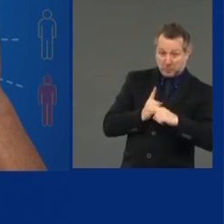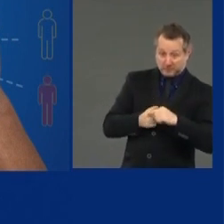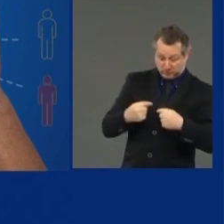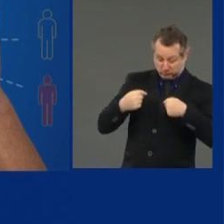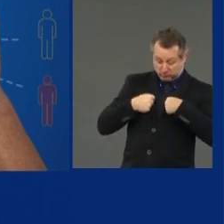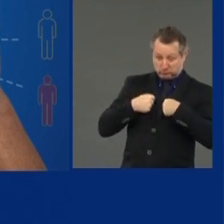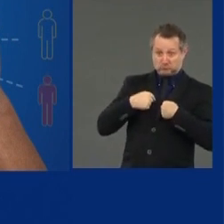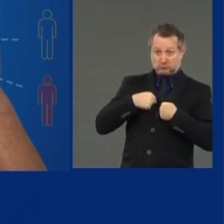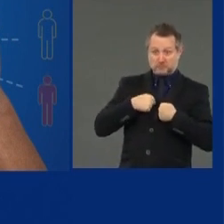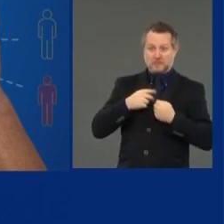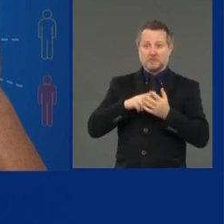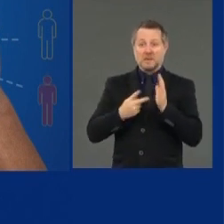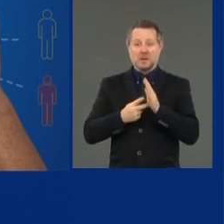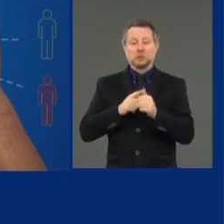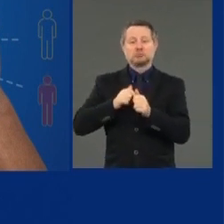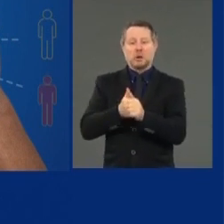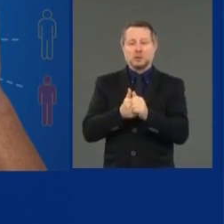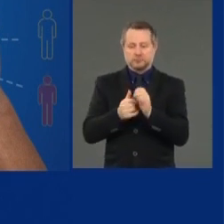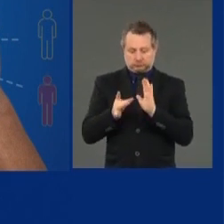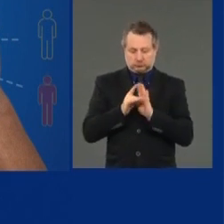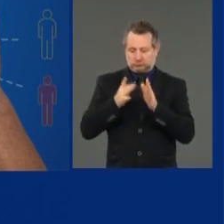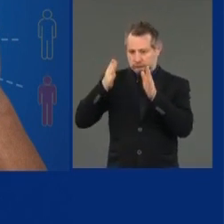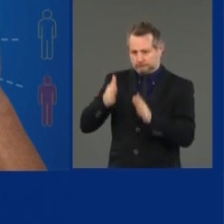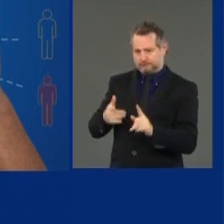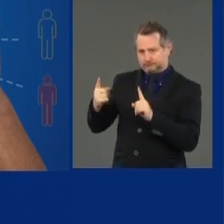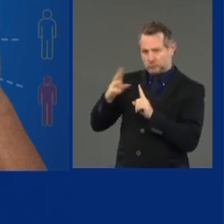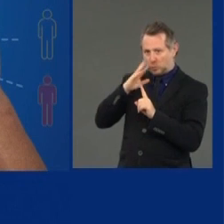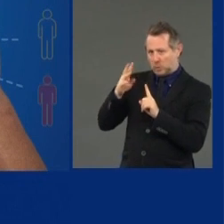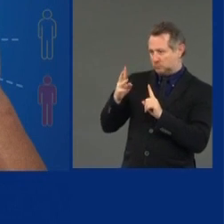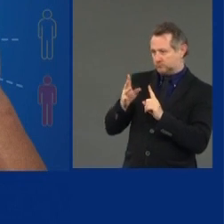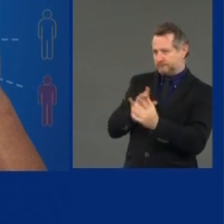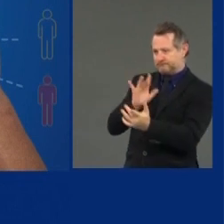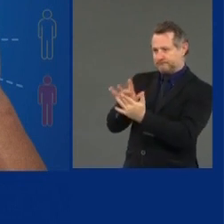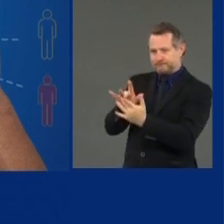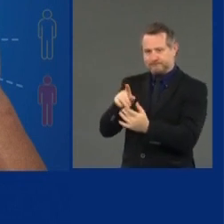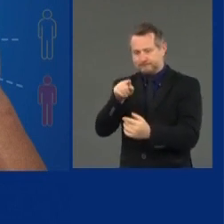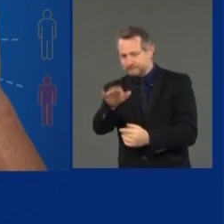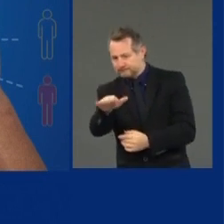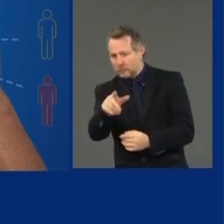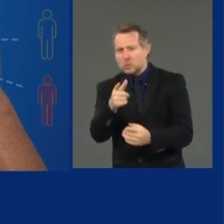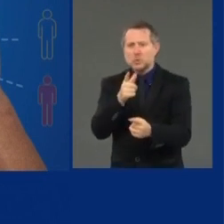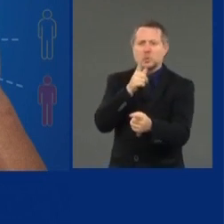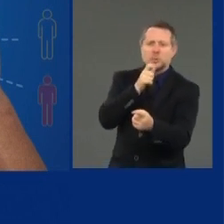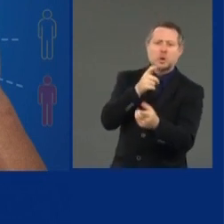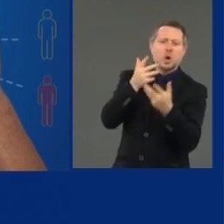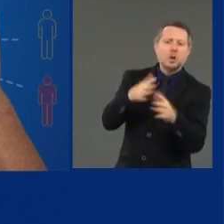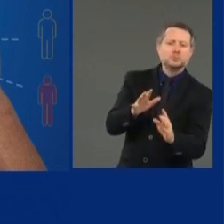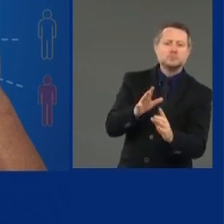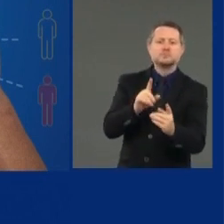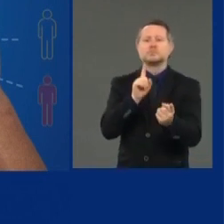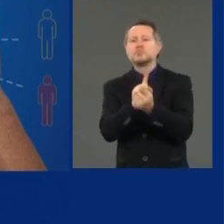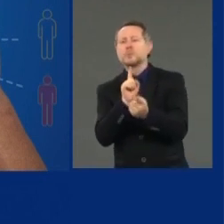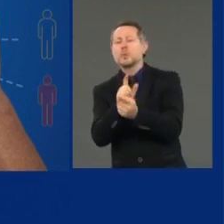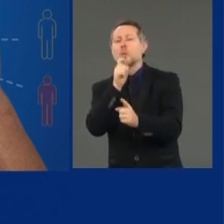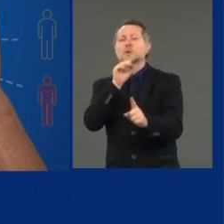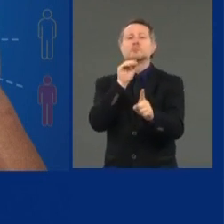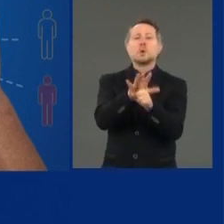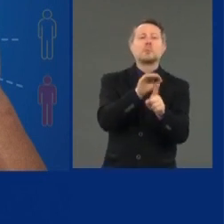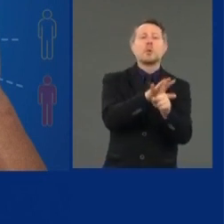NEW. A PERSON WHO TESTS POSITIVE THE